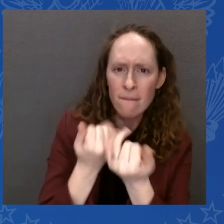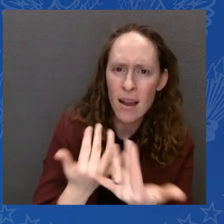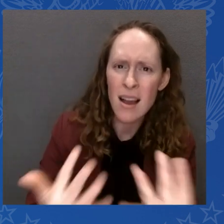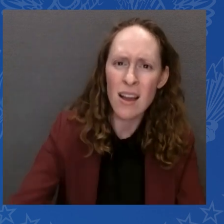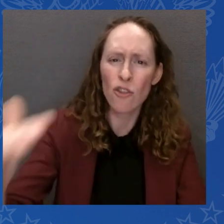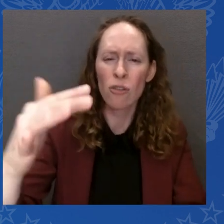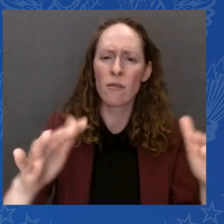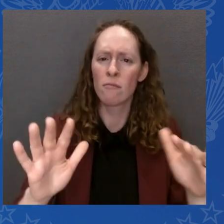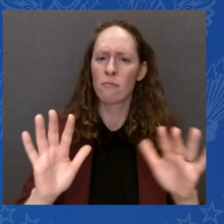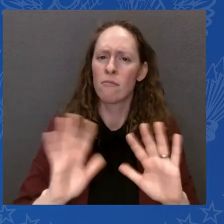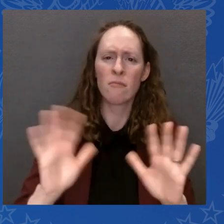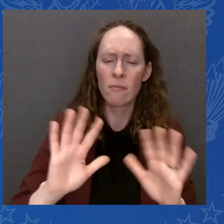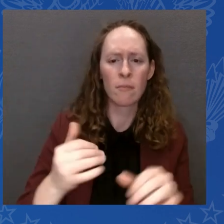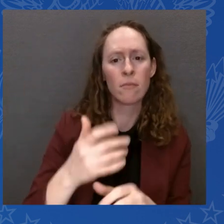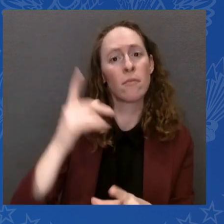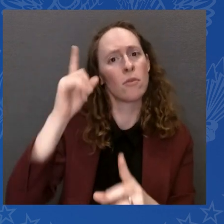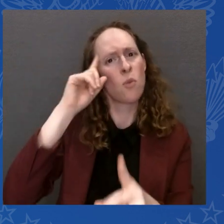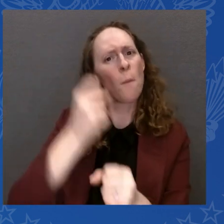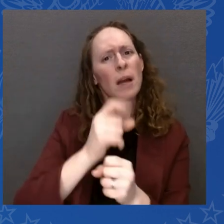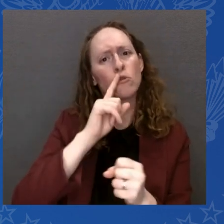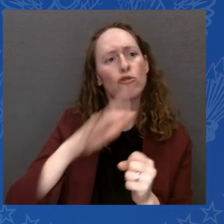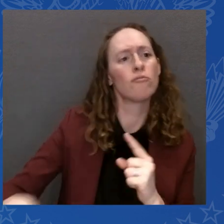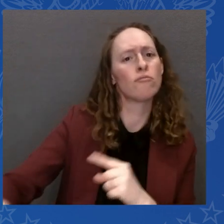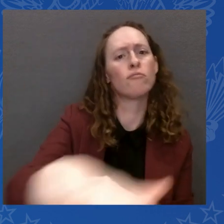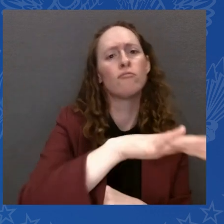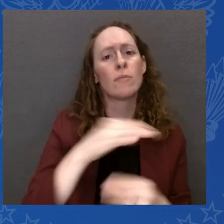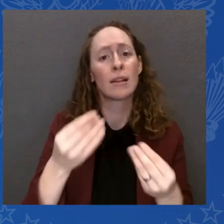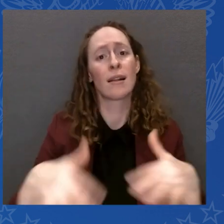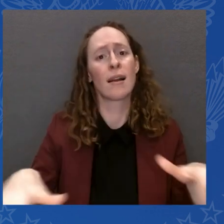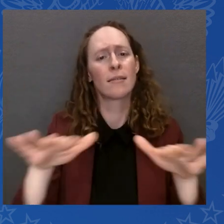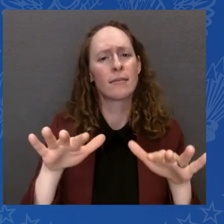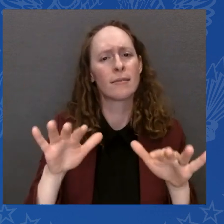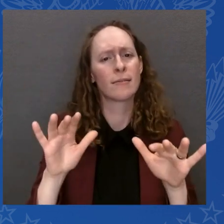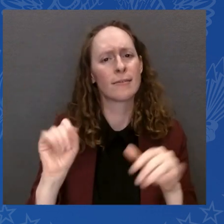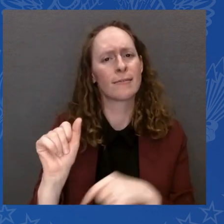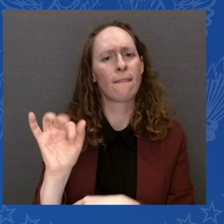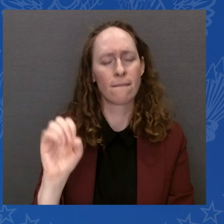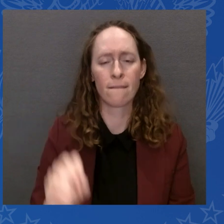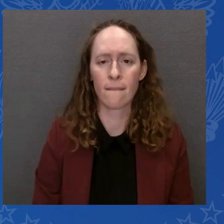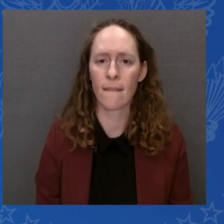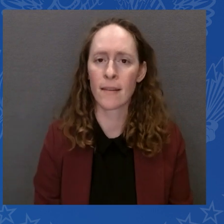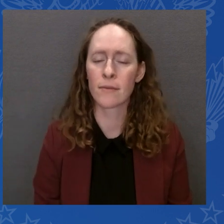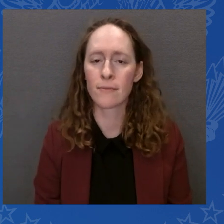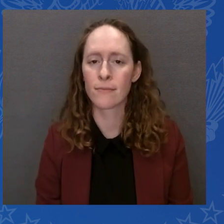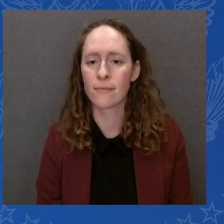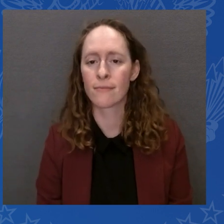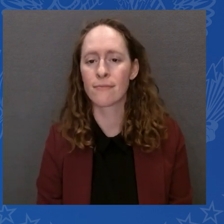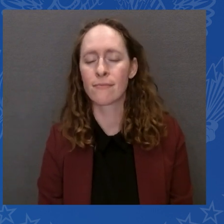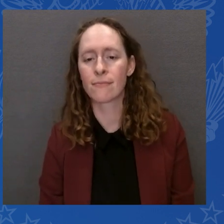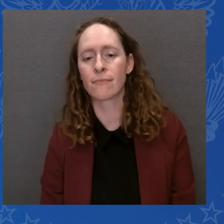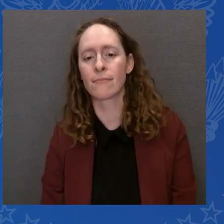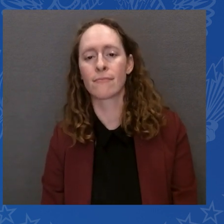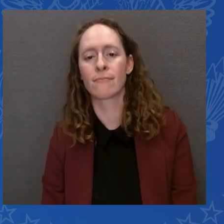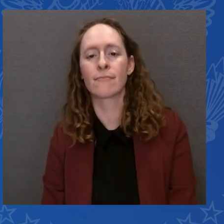reduce the damage they cause, and [protect] the people's lives and the livelihoods that are affected. So let me close with this.